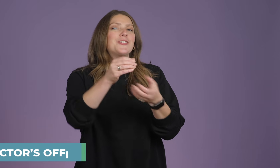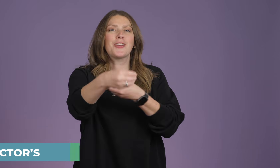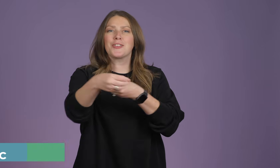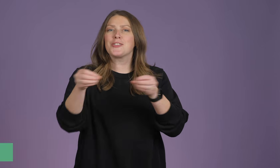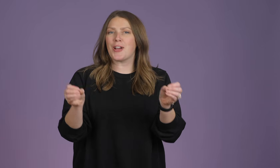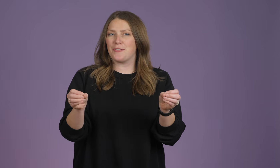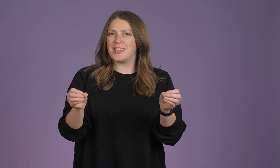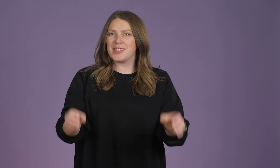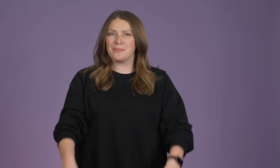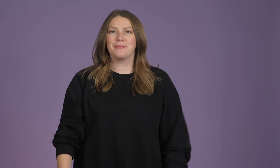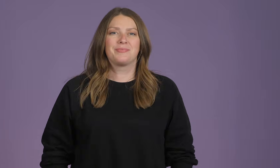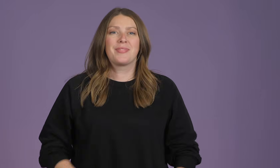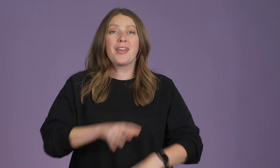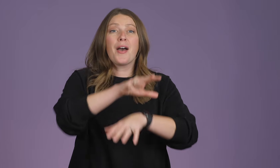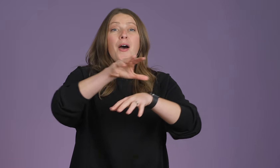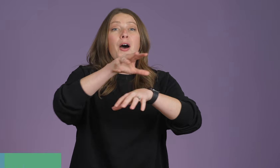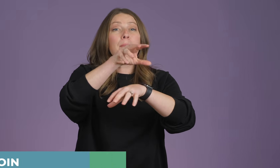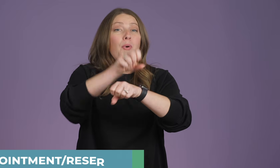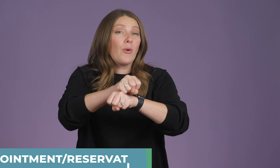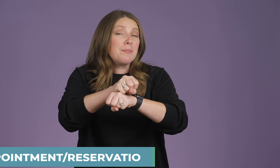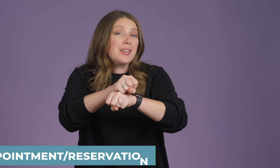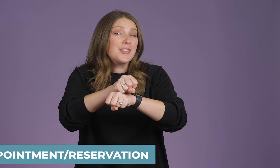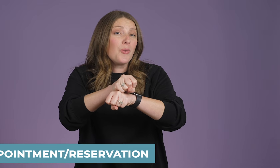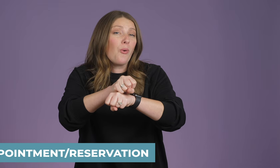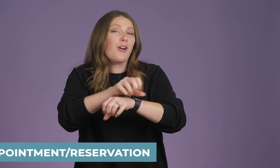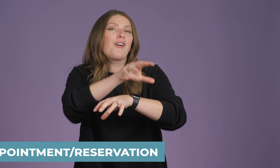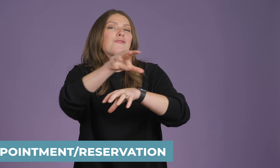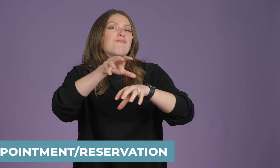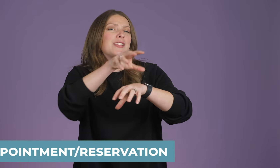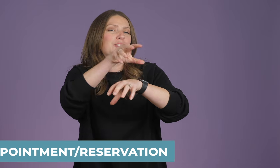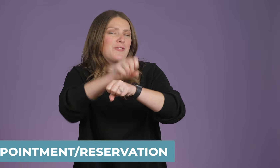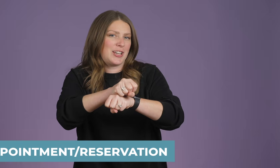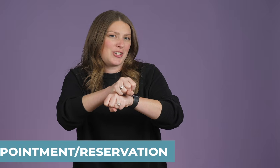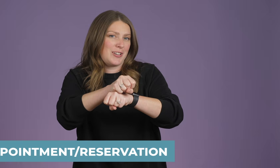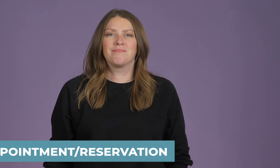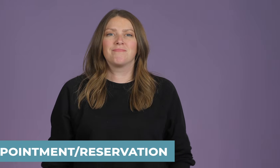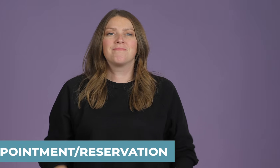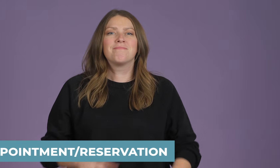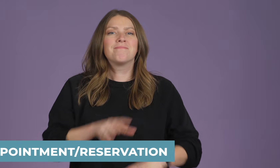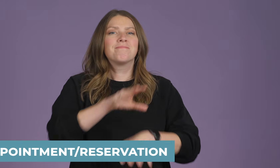Doctor's office. Appointment or reservation.